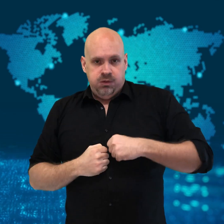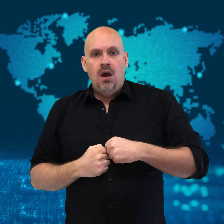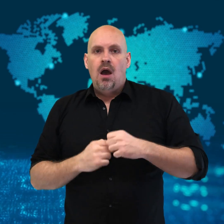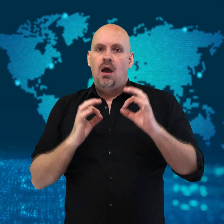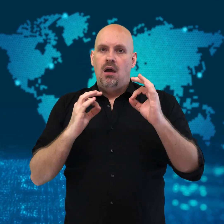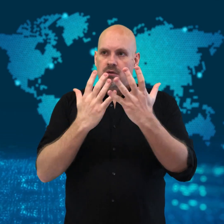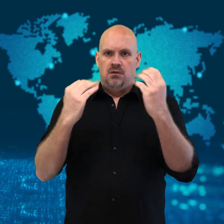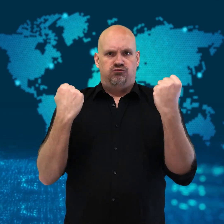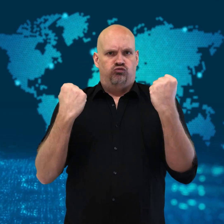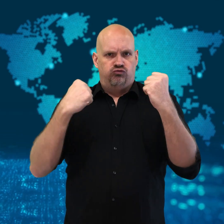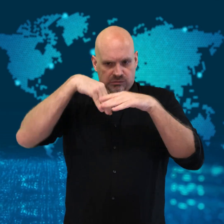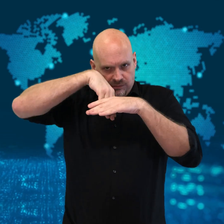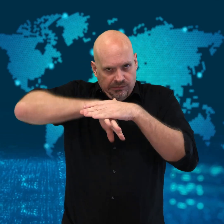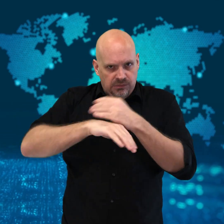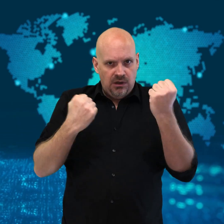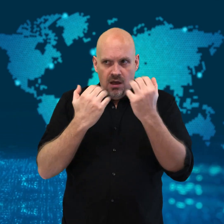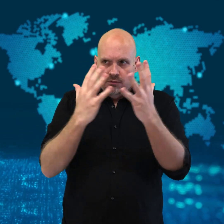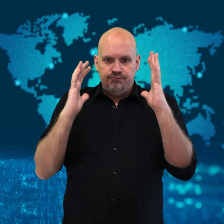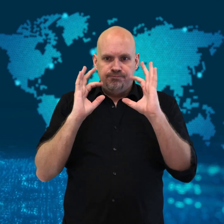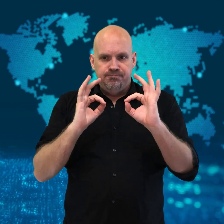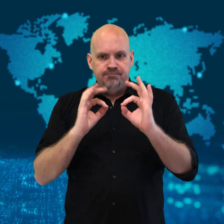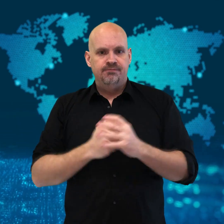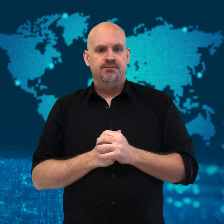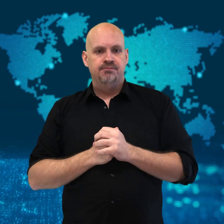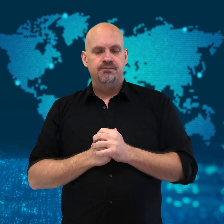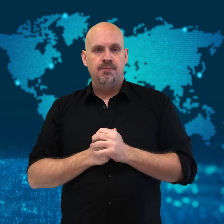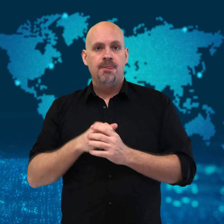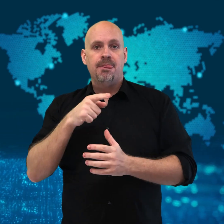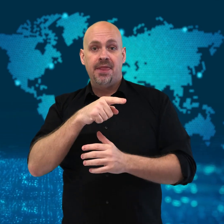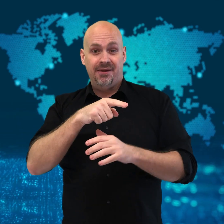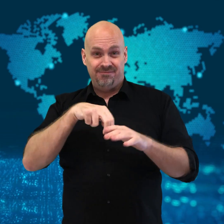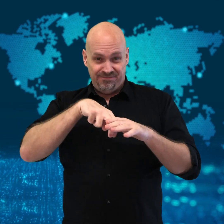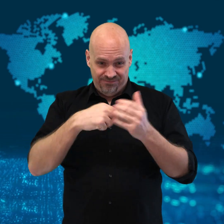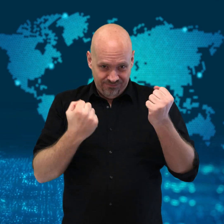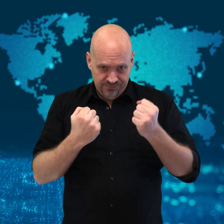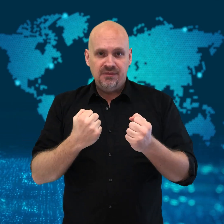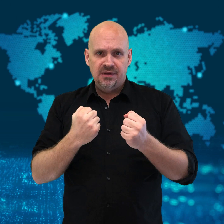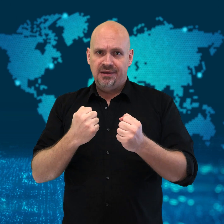Although his SUV sustained major damage,